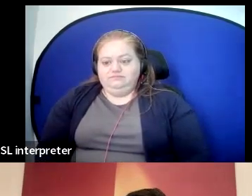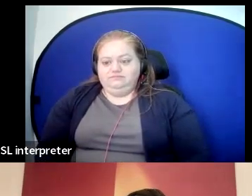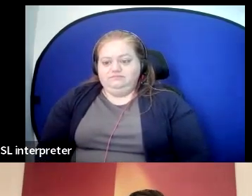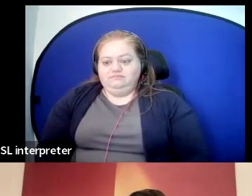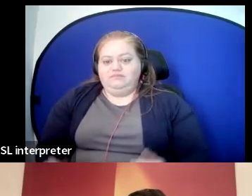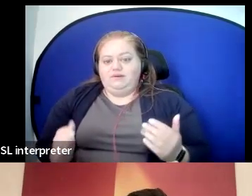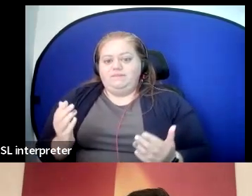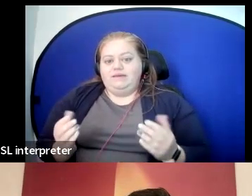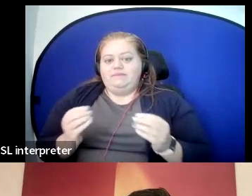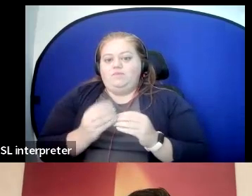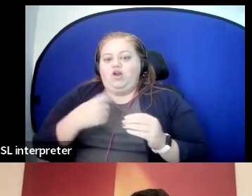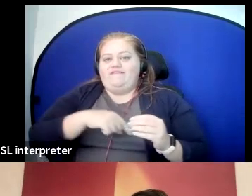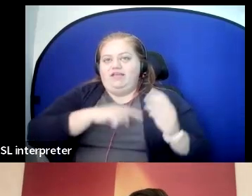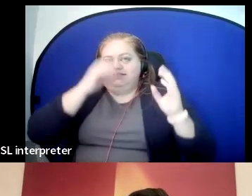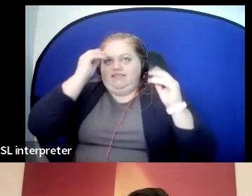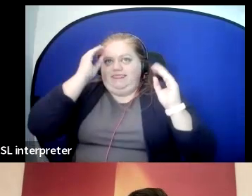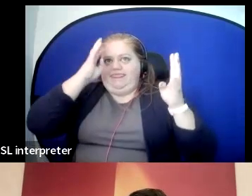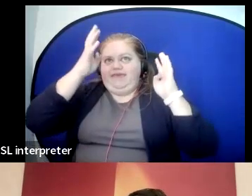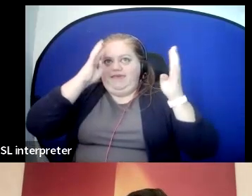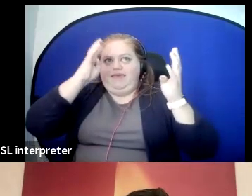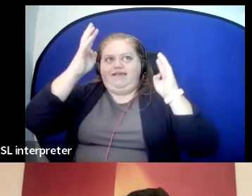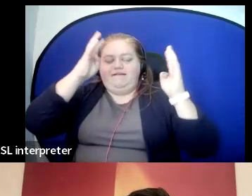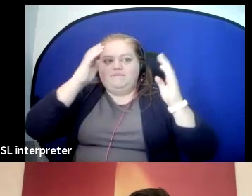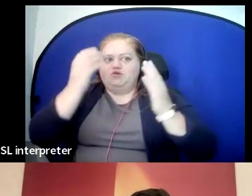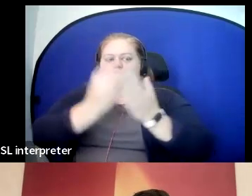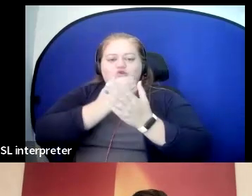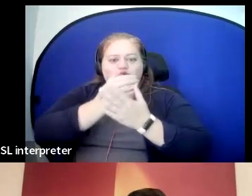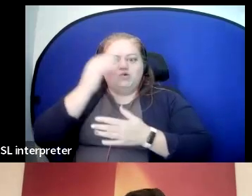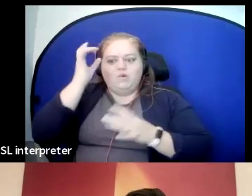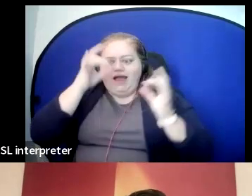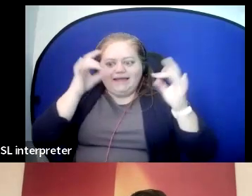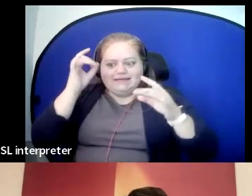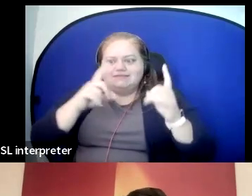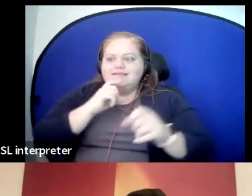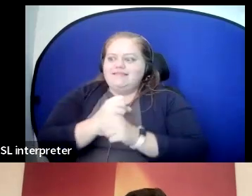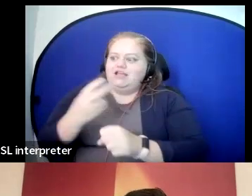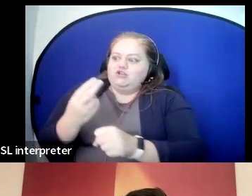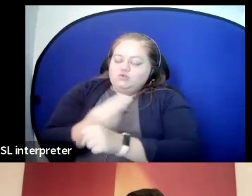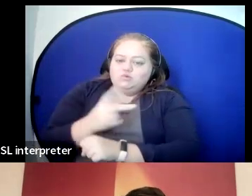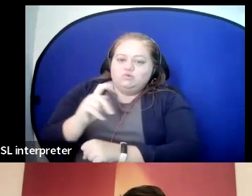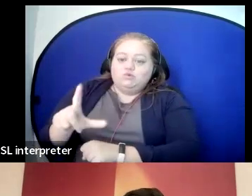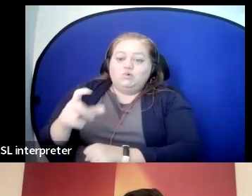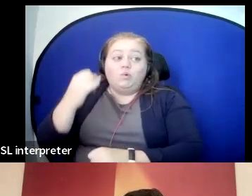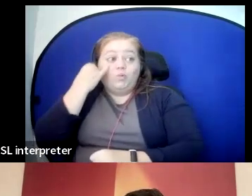and then using the tools. Just keep imagining new dimension, new applications. What if we can do this? What if we can do that?